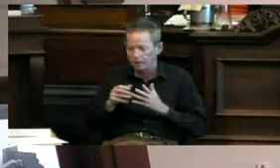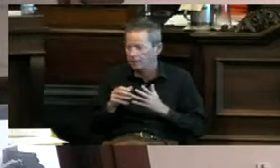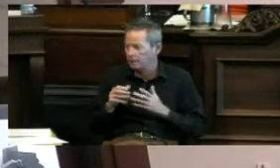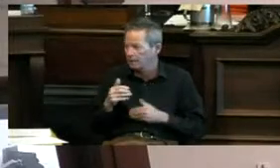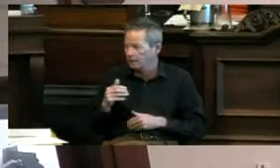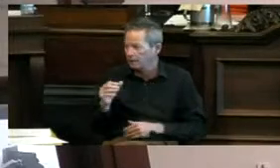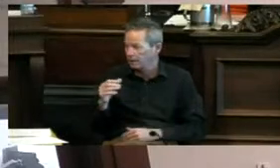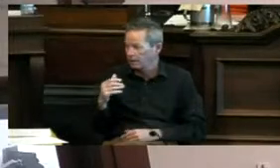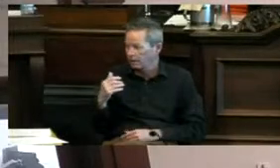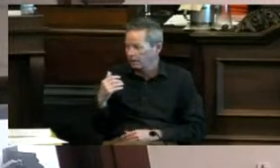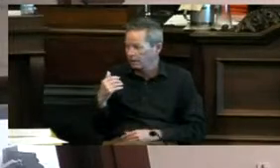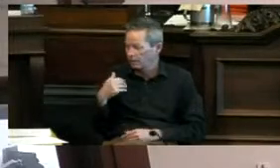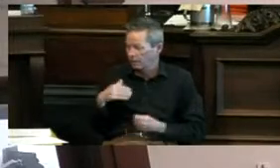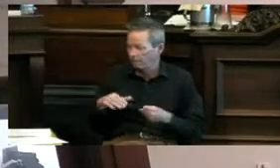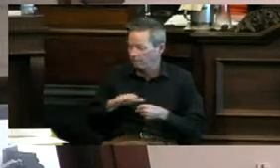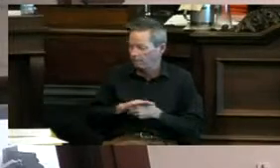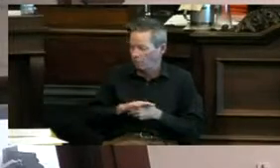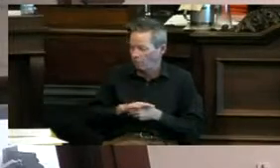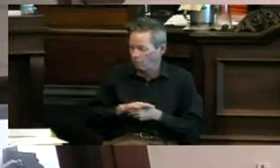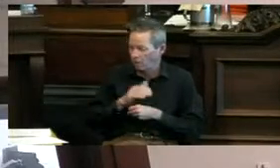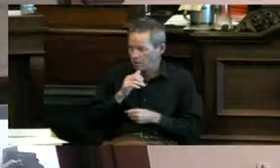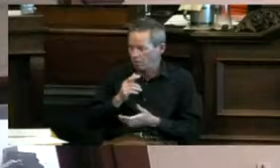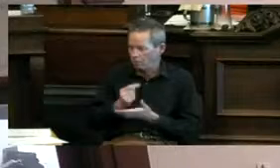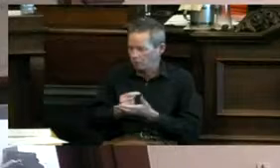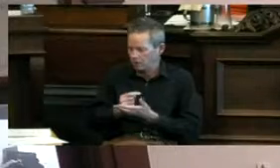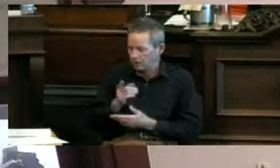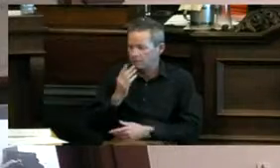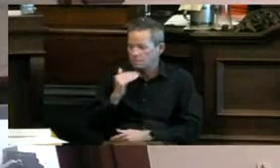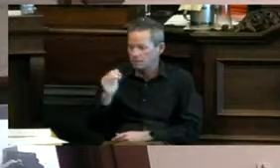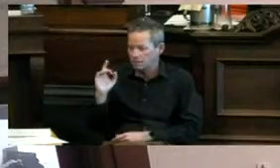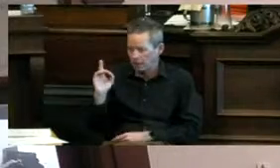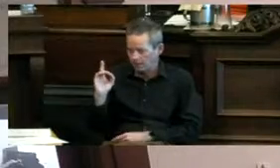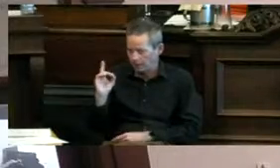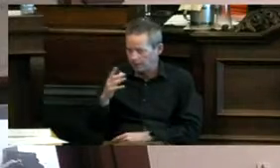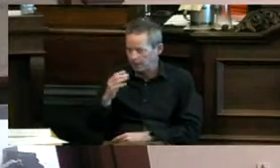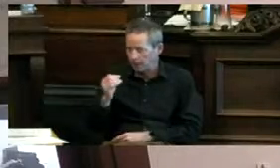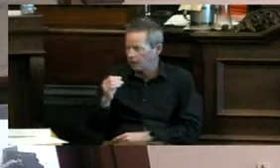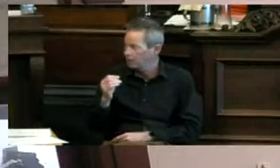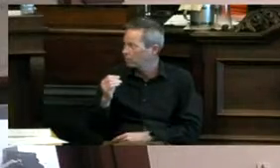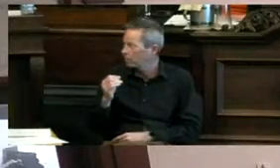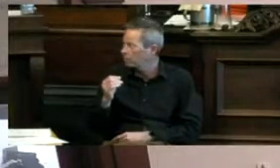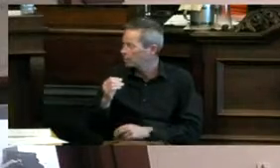for the folks in my community